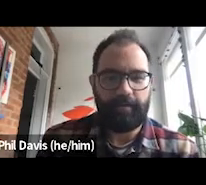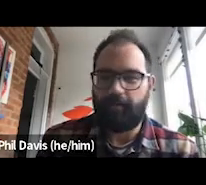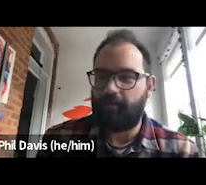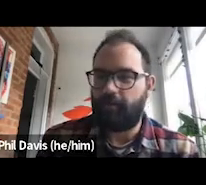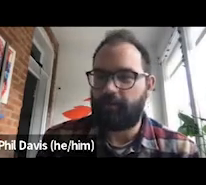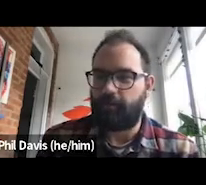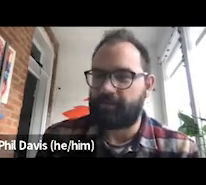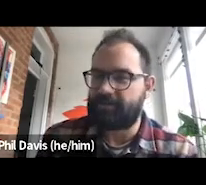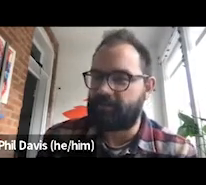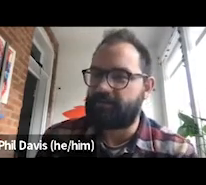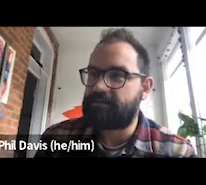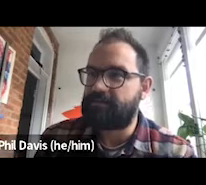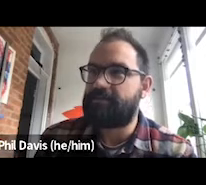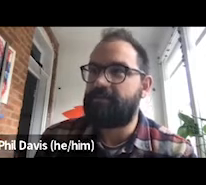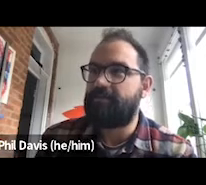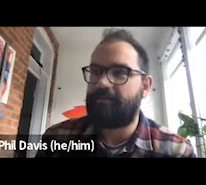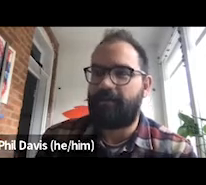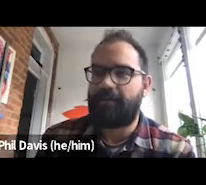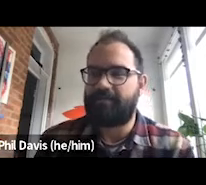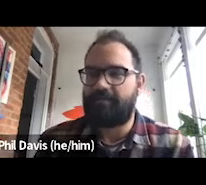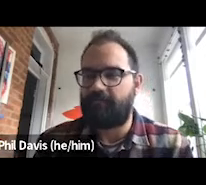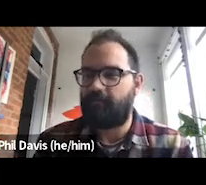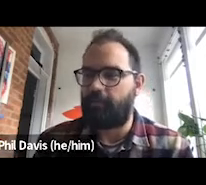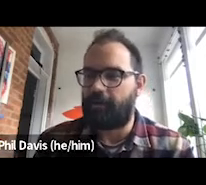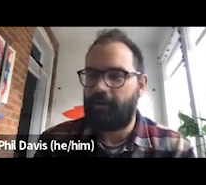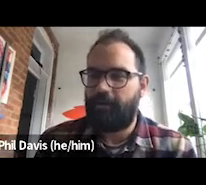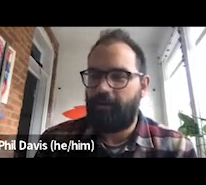Living here in Baltimore since 2004.